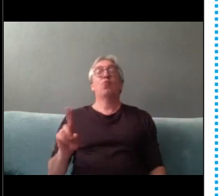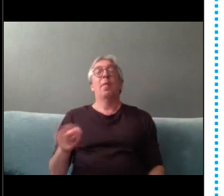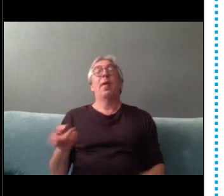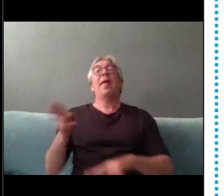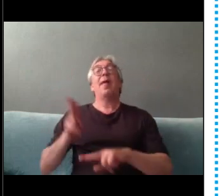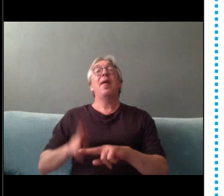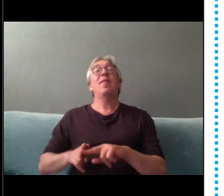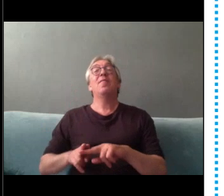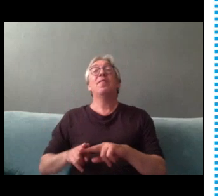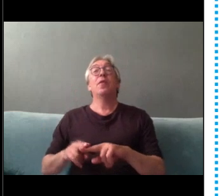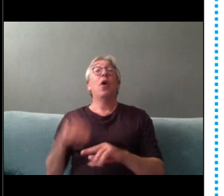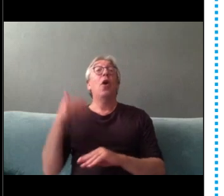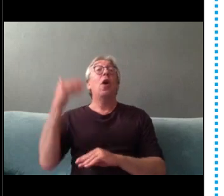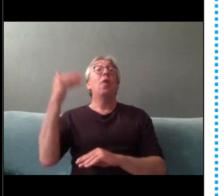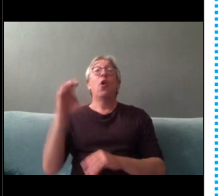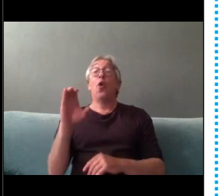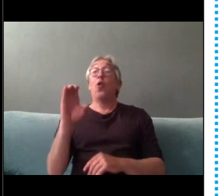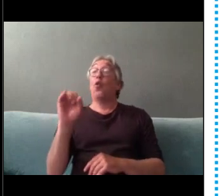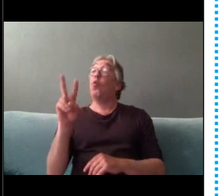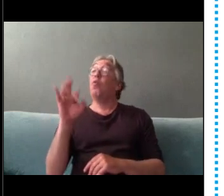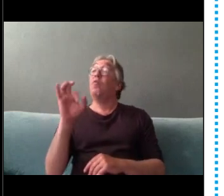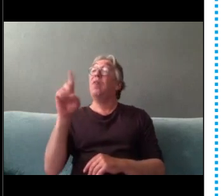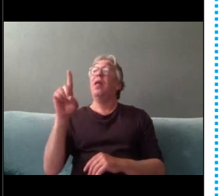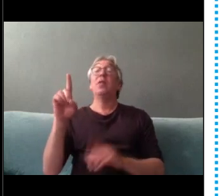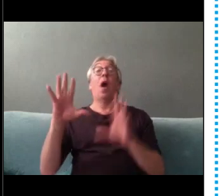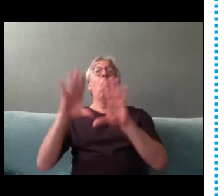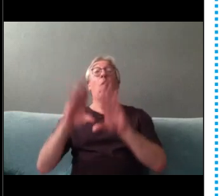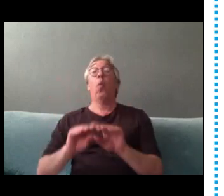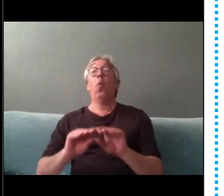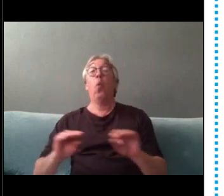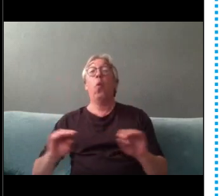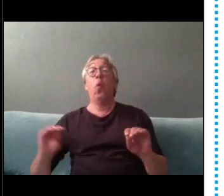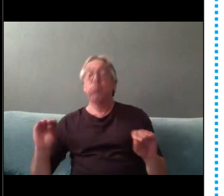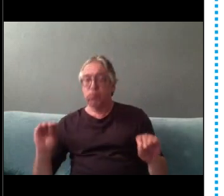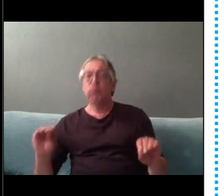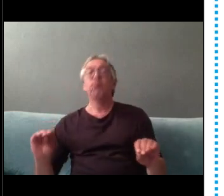because everything now with COVID they phrase it as temporary measures.